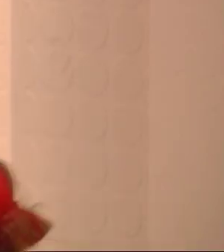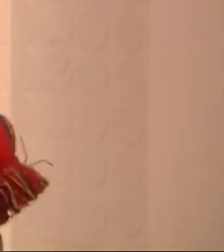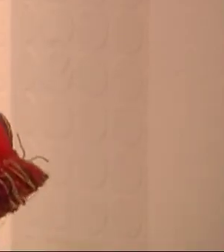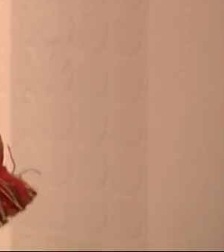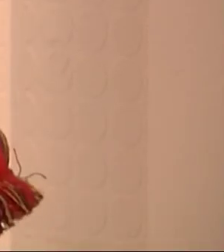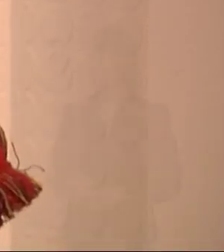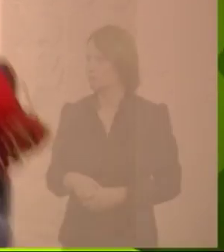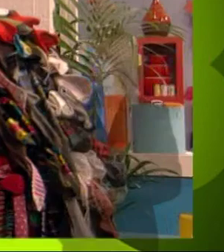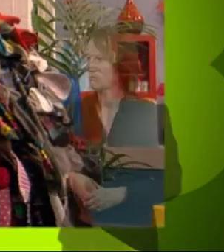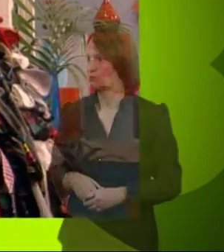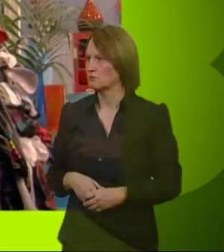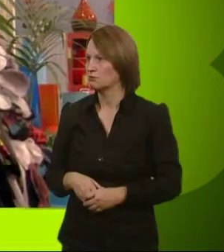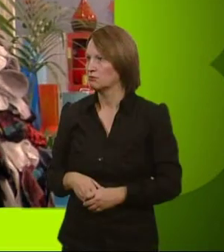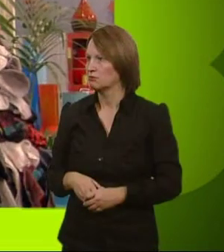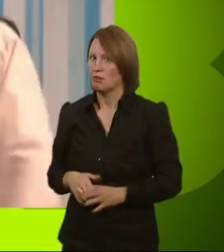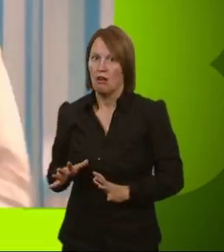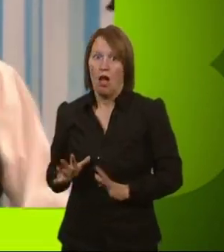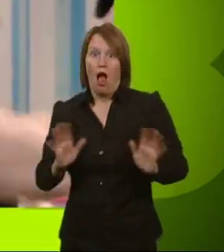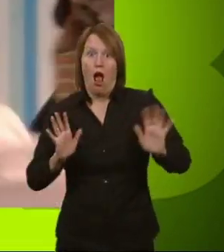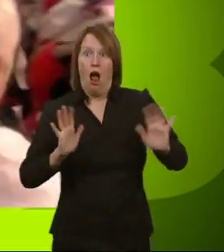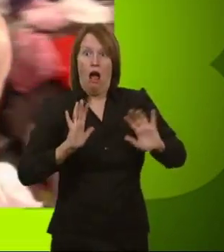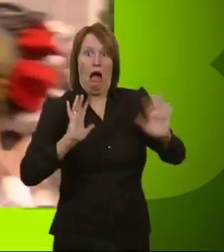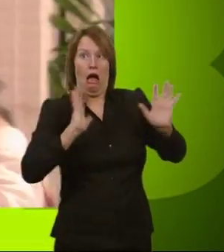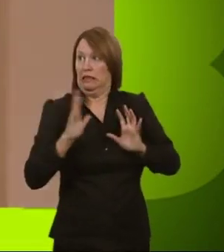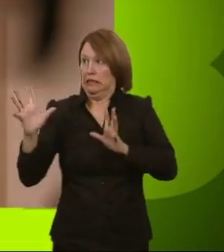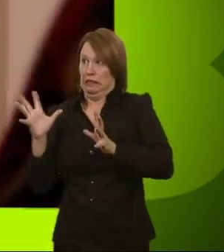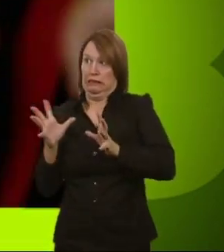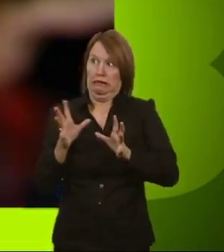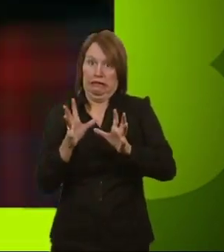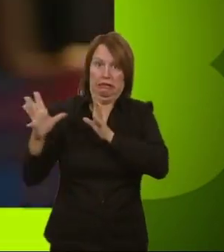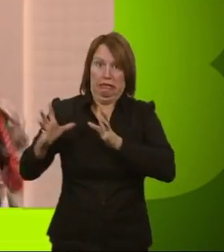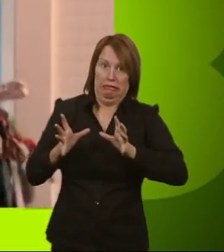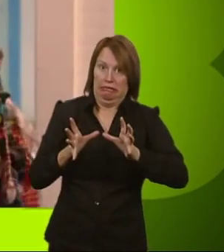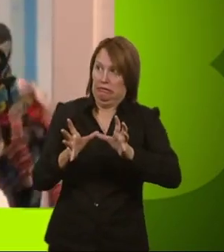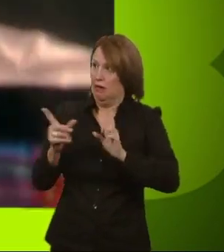now please yeah